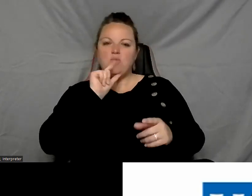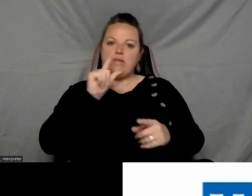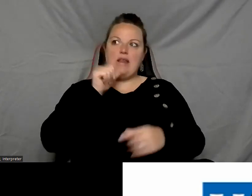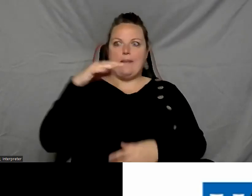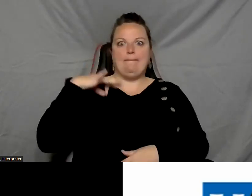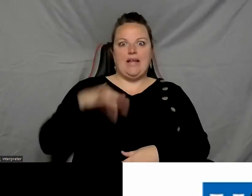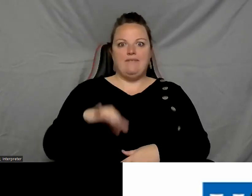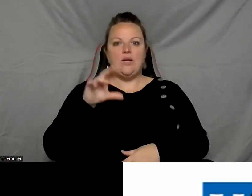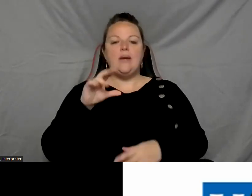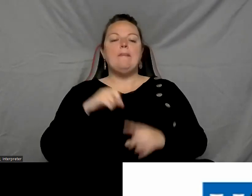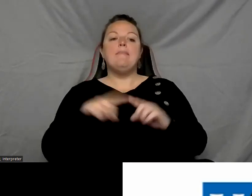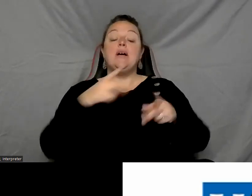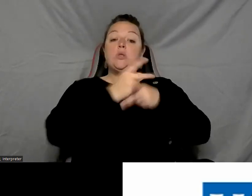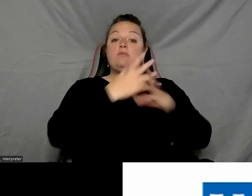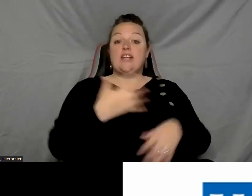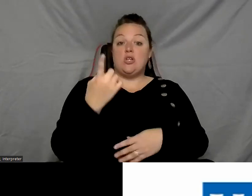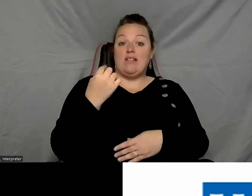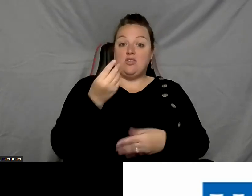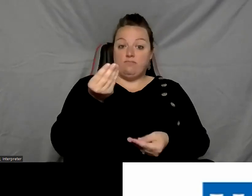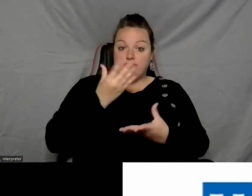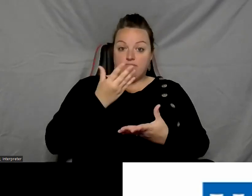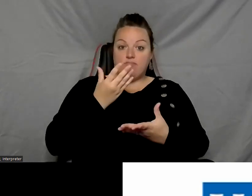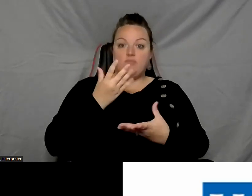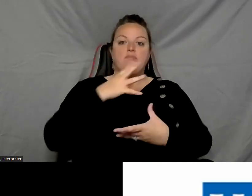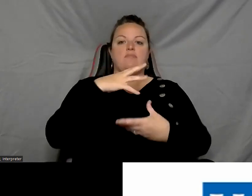by one of my supervisors last year I had from work at school, they said during a training,